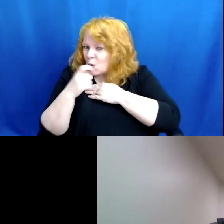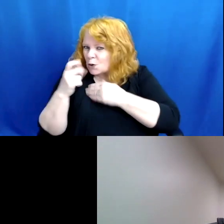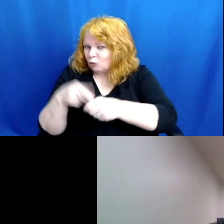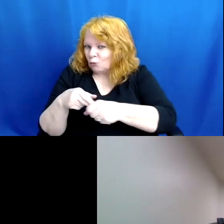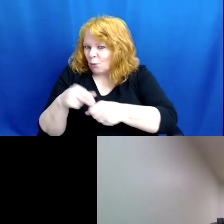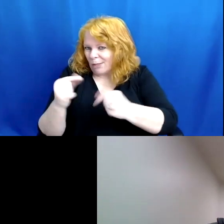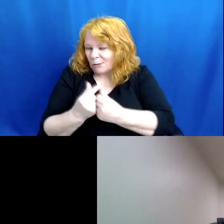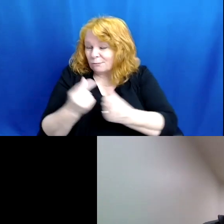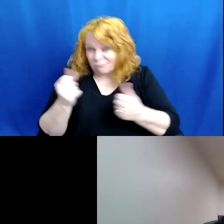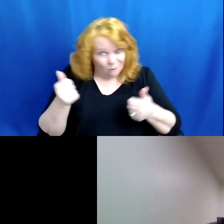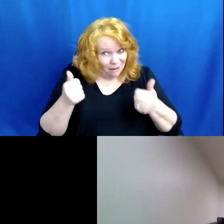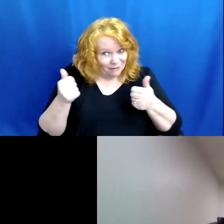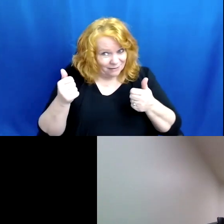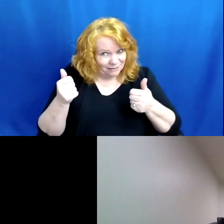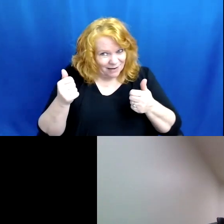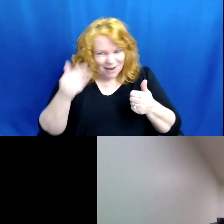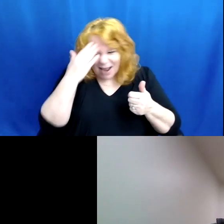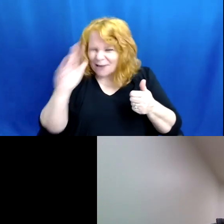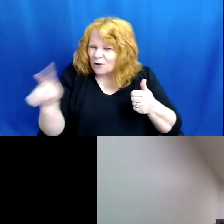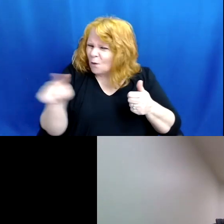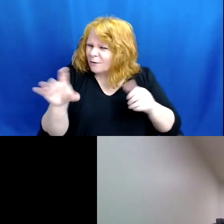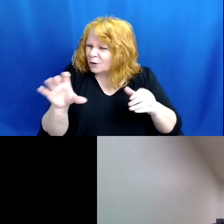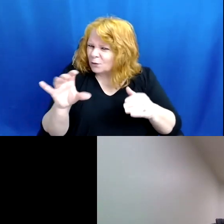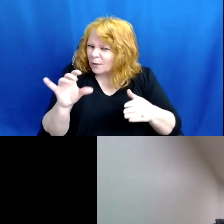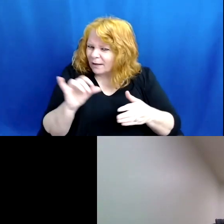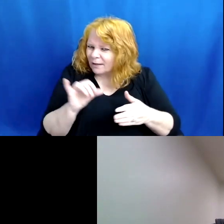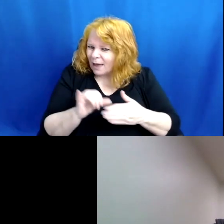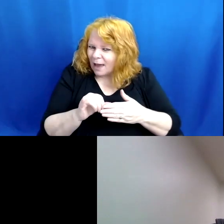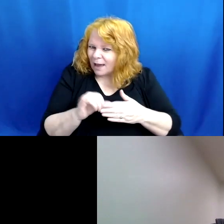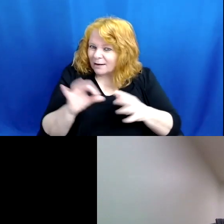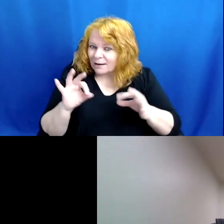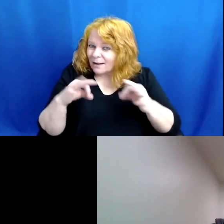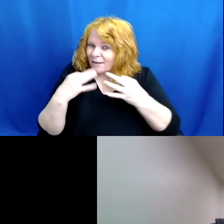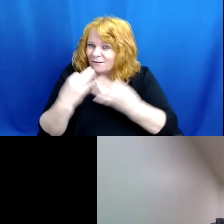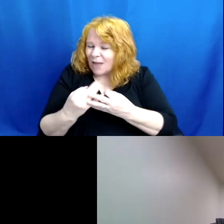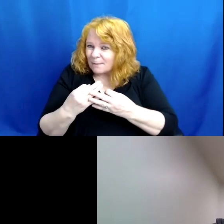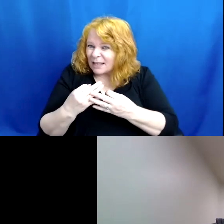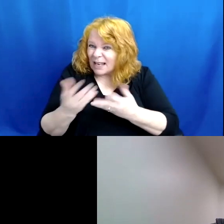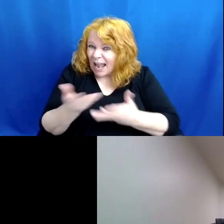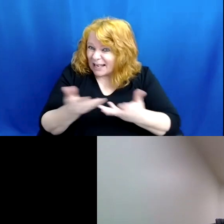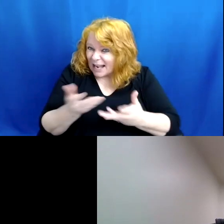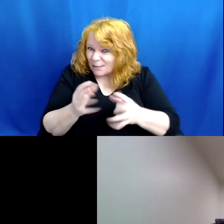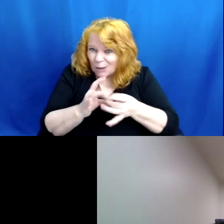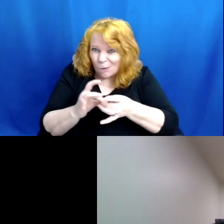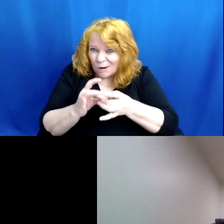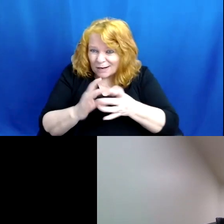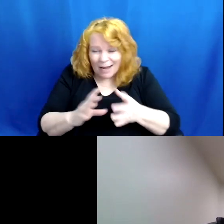I don’t know if you guys are just doing family engagement or if you are having other coordinators.